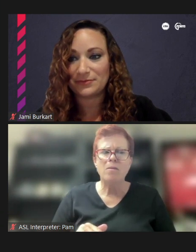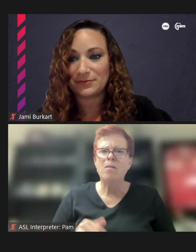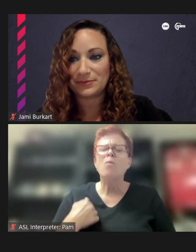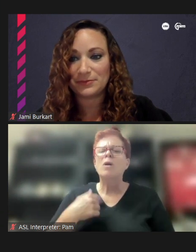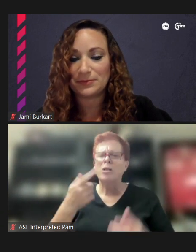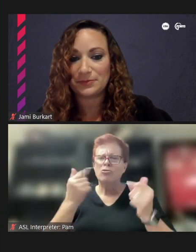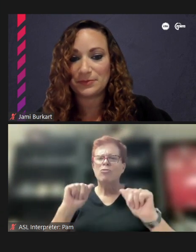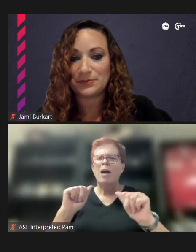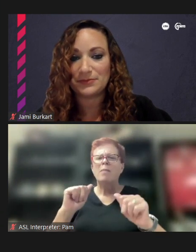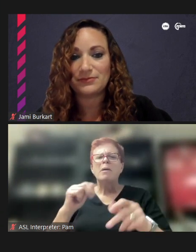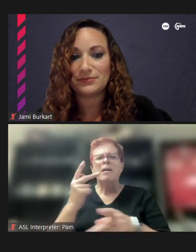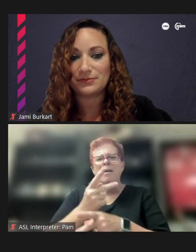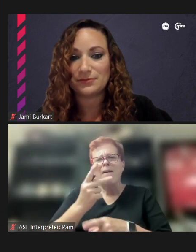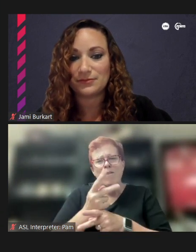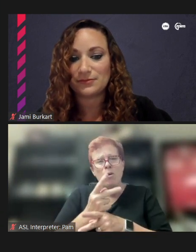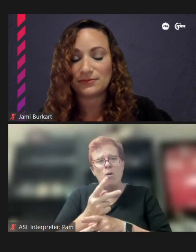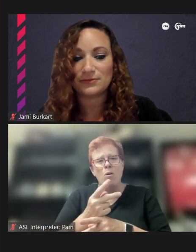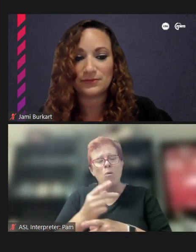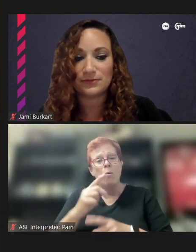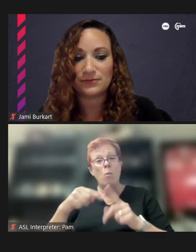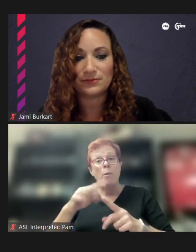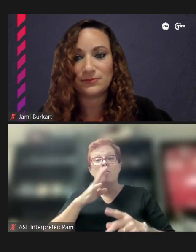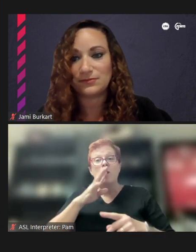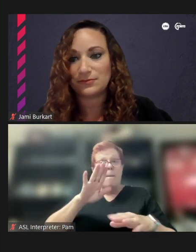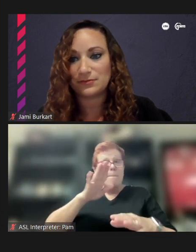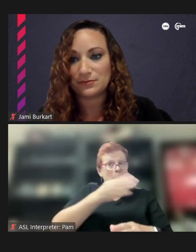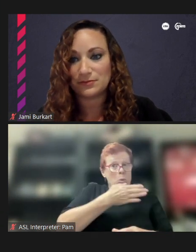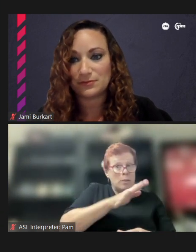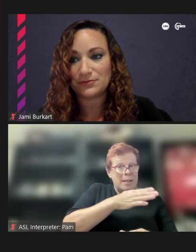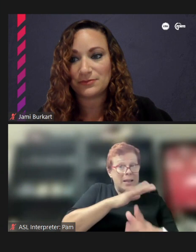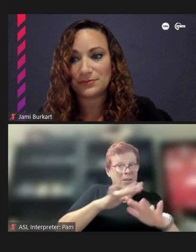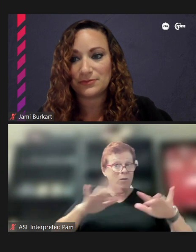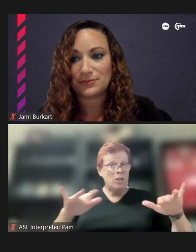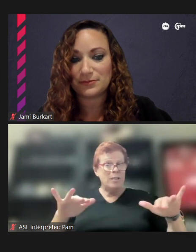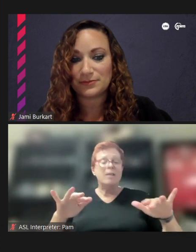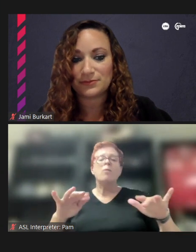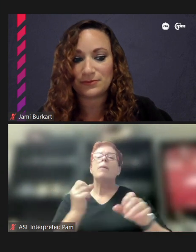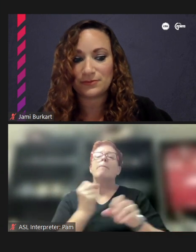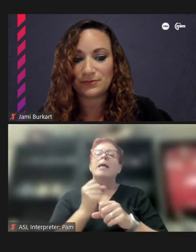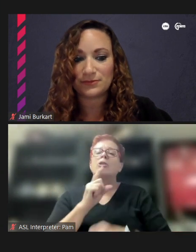careful about is when we talk about music and diversity, we try to make sure that it's not, you